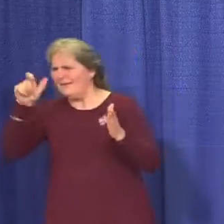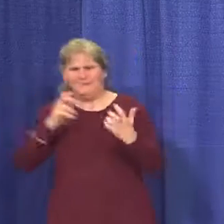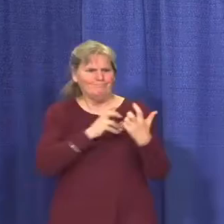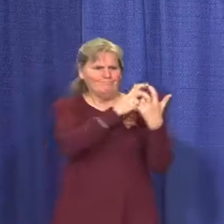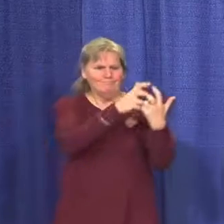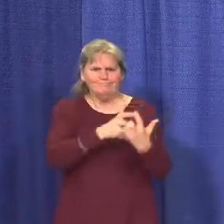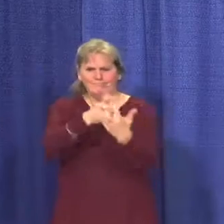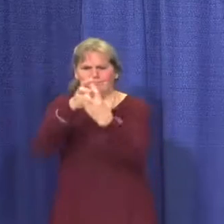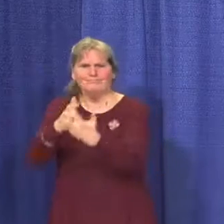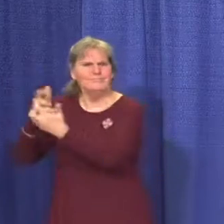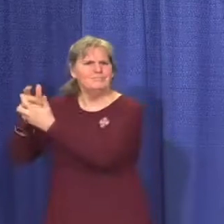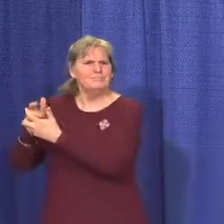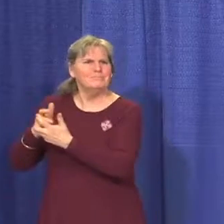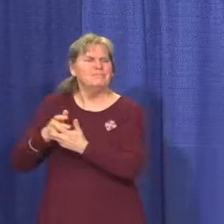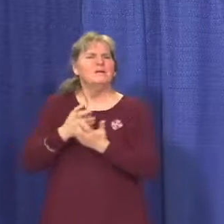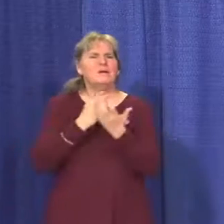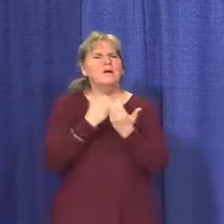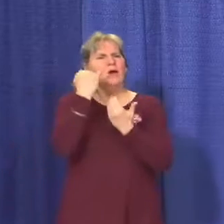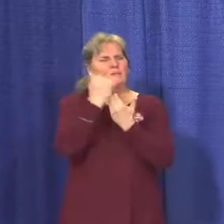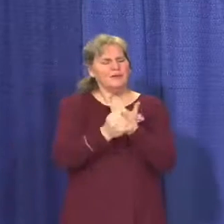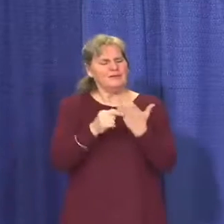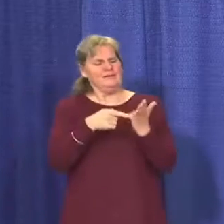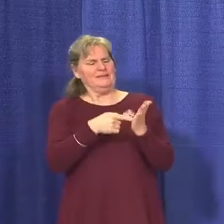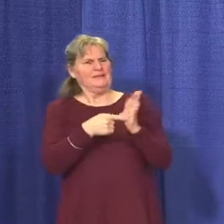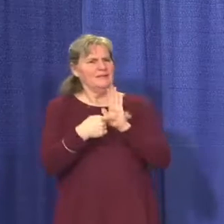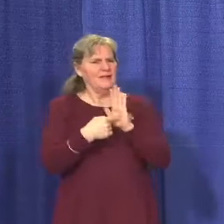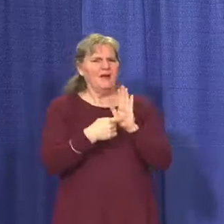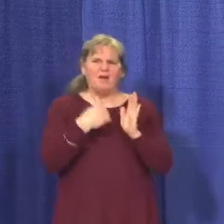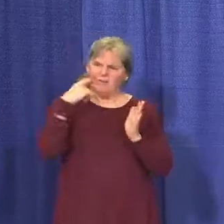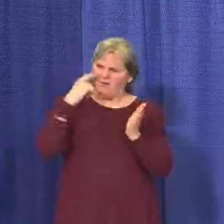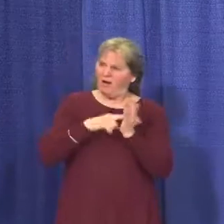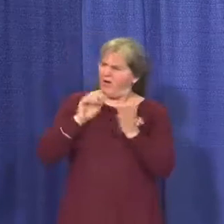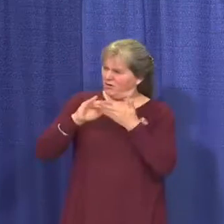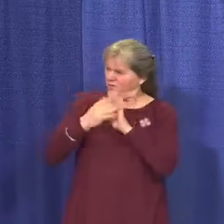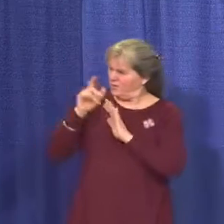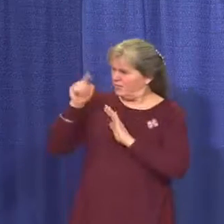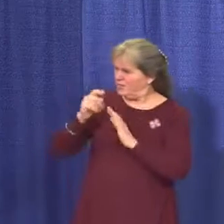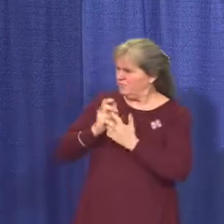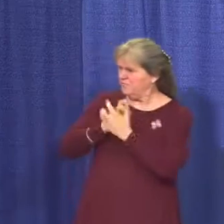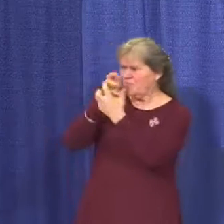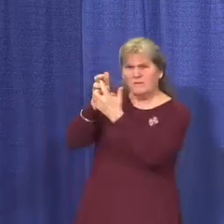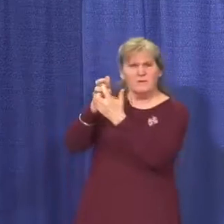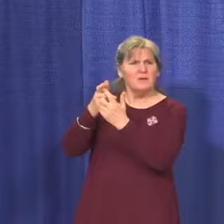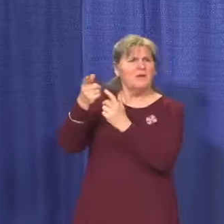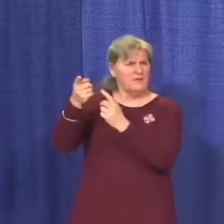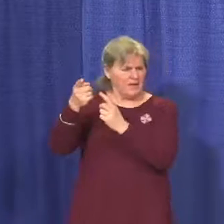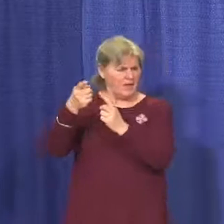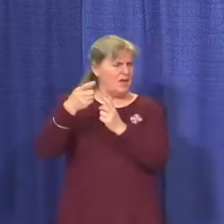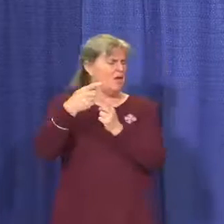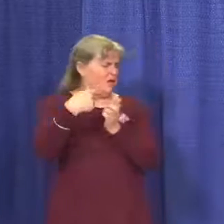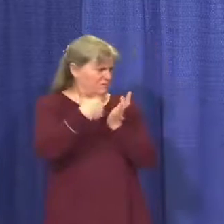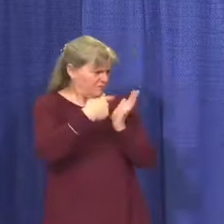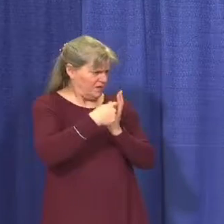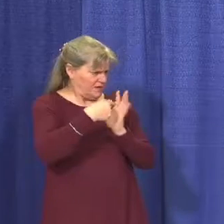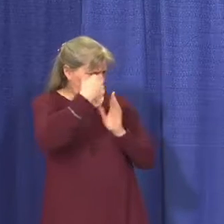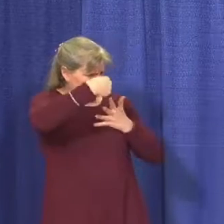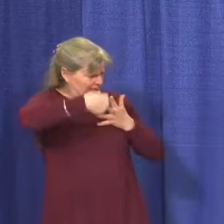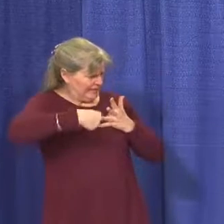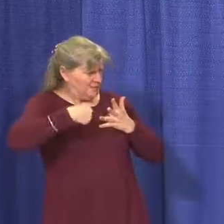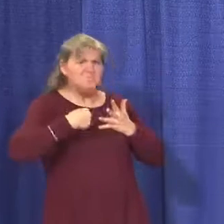Our projects will address recognized community needs as recognized -- as raised by community partners and